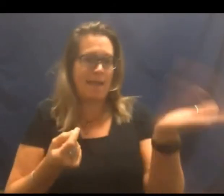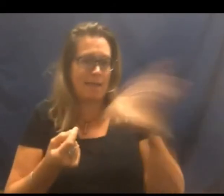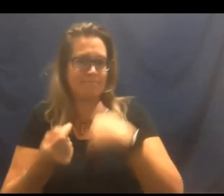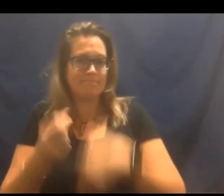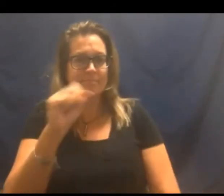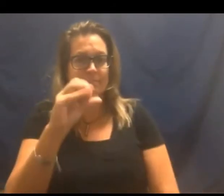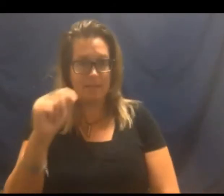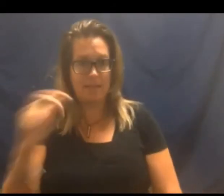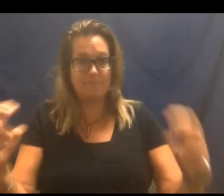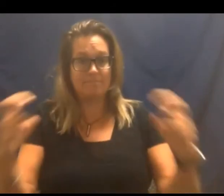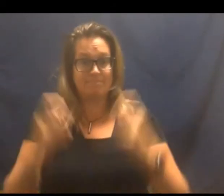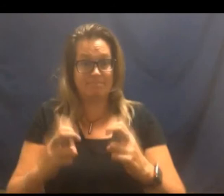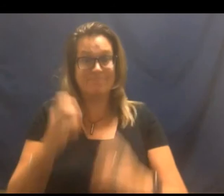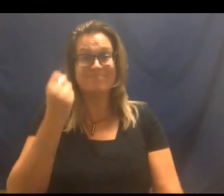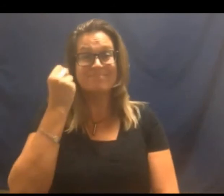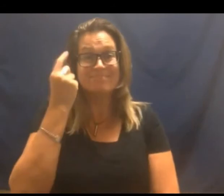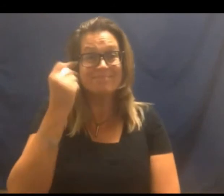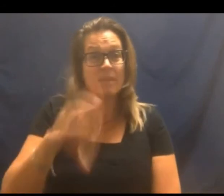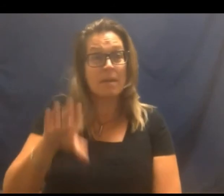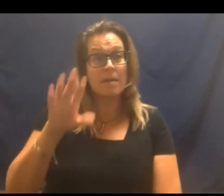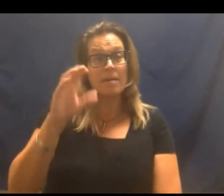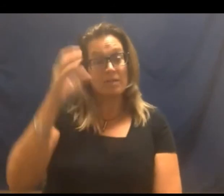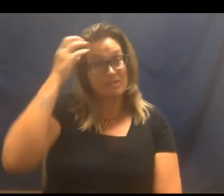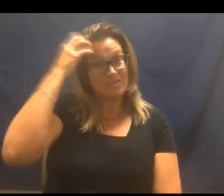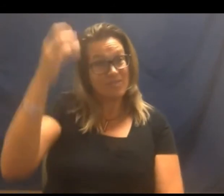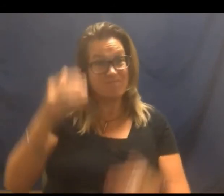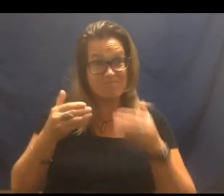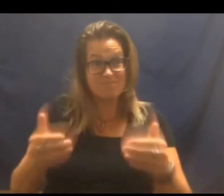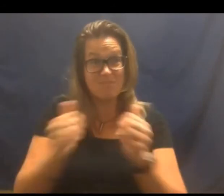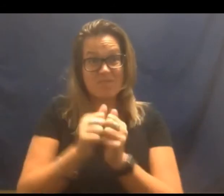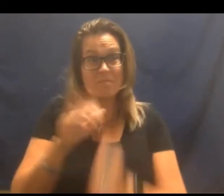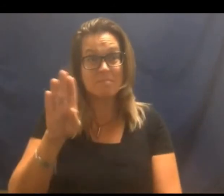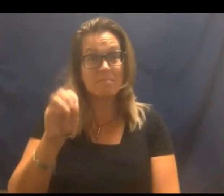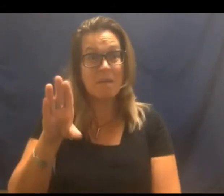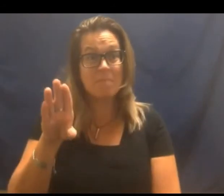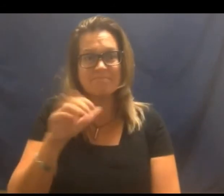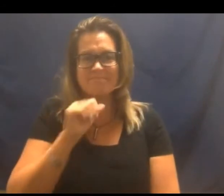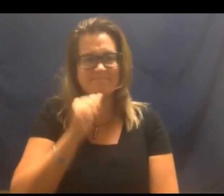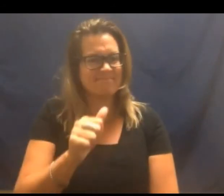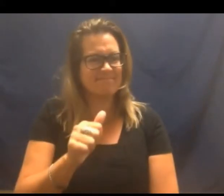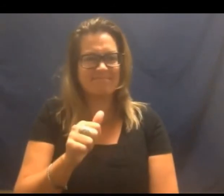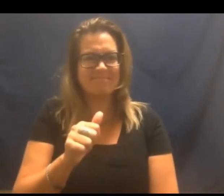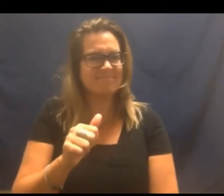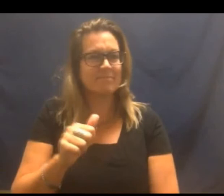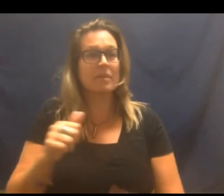information. And Stokoe, Liddell and Johnson came together, But a fun fact is